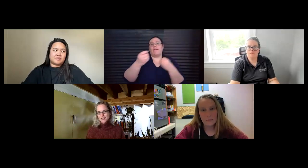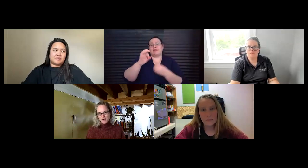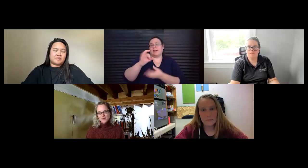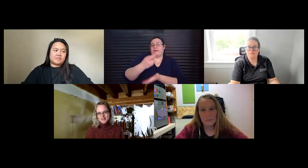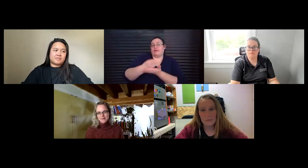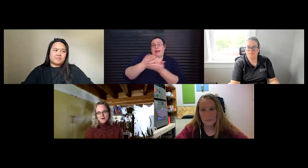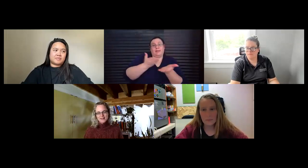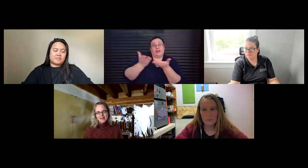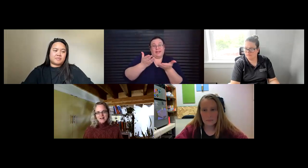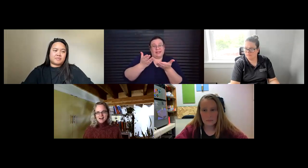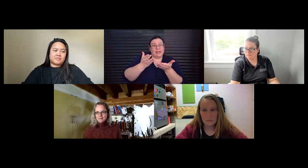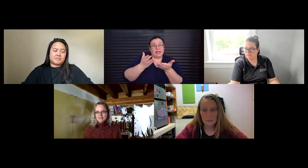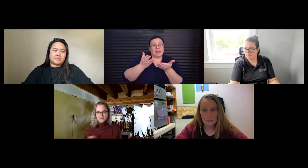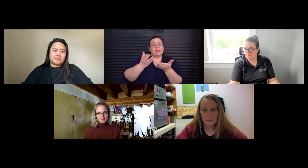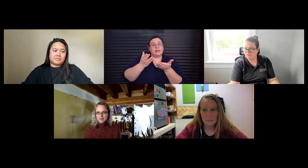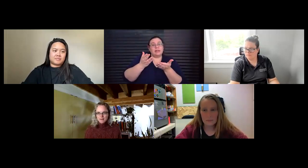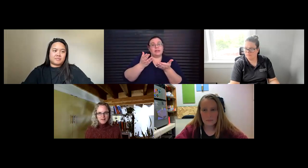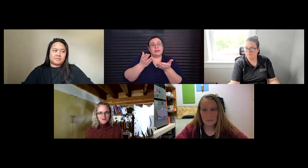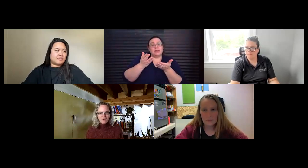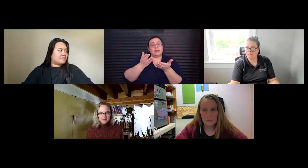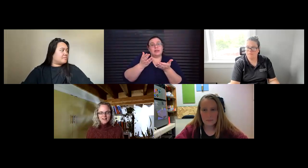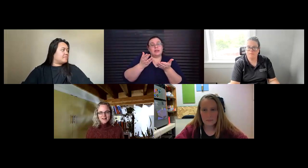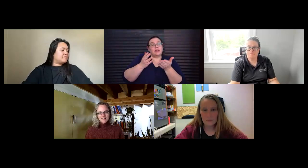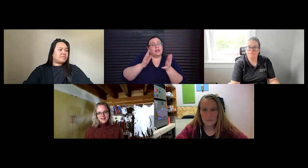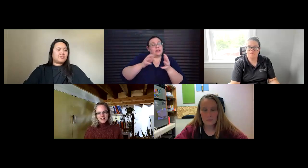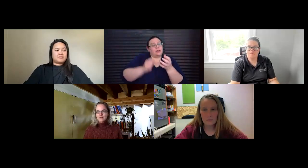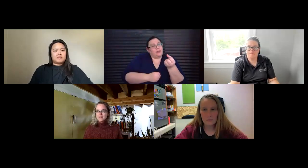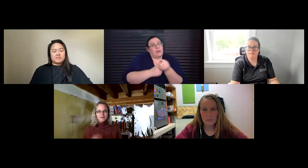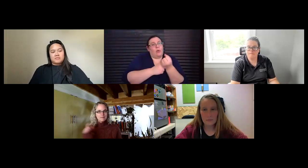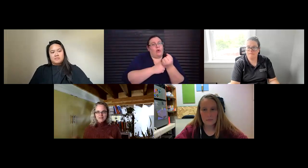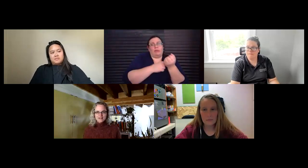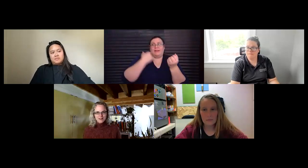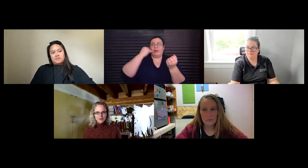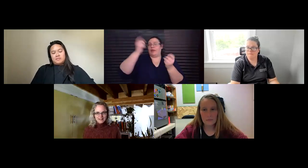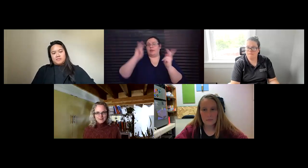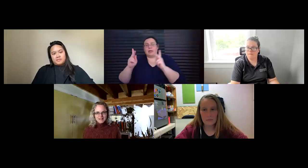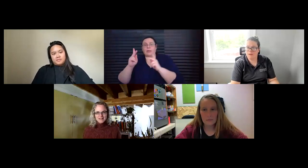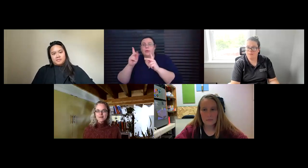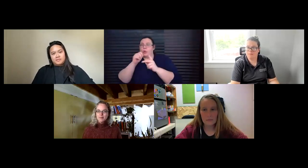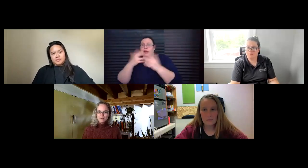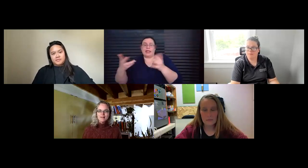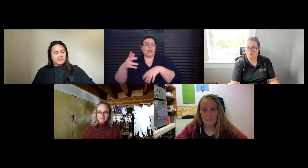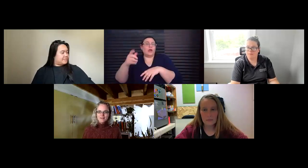set you up with someone. And if there's other people on the call receiving benefits and going into business it would